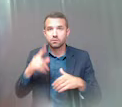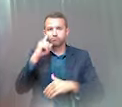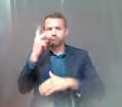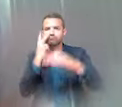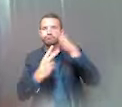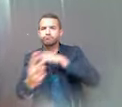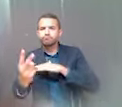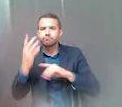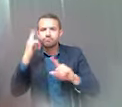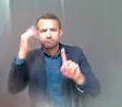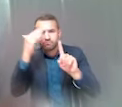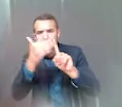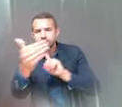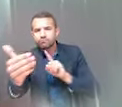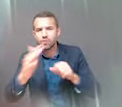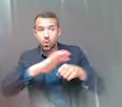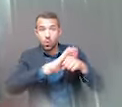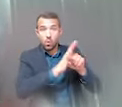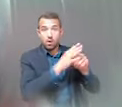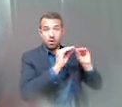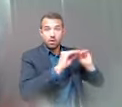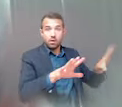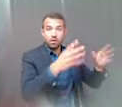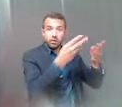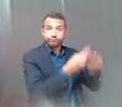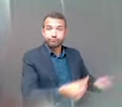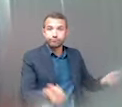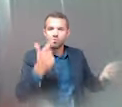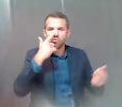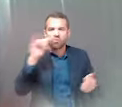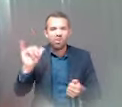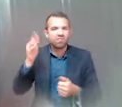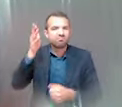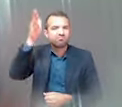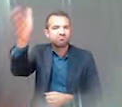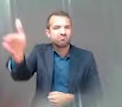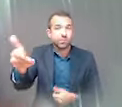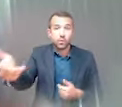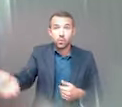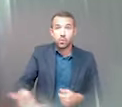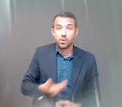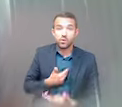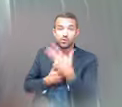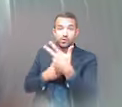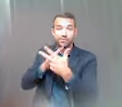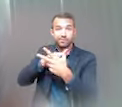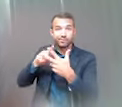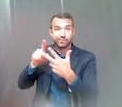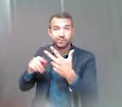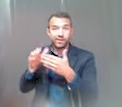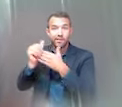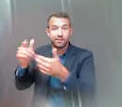So today, we've invited three leaders within the disability community to share their perspectives as administrators,